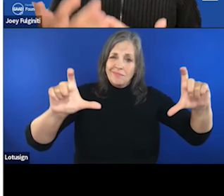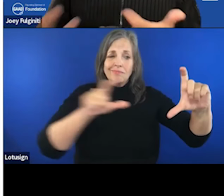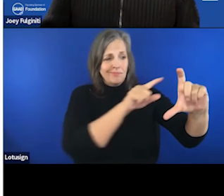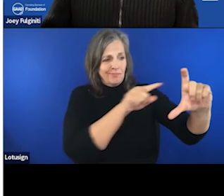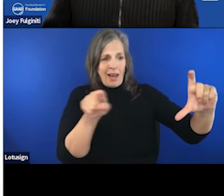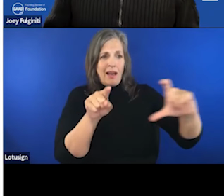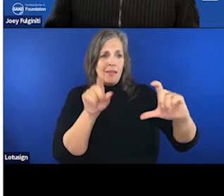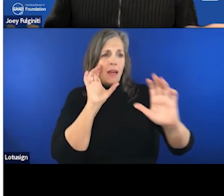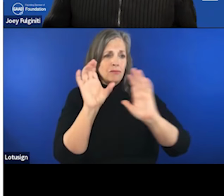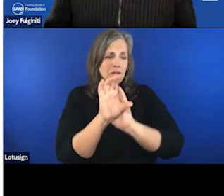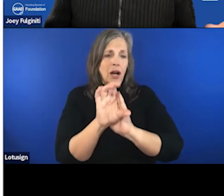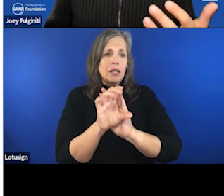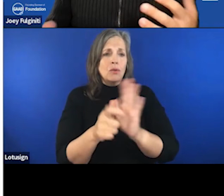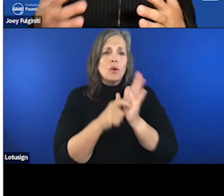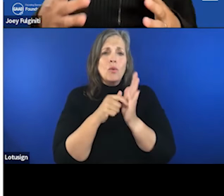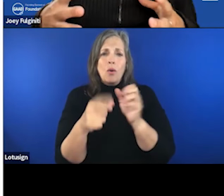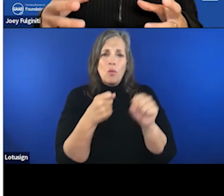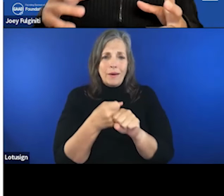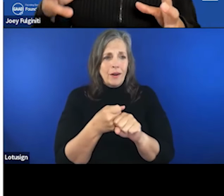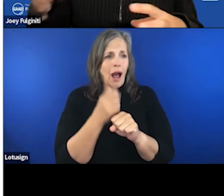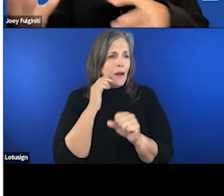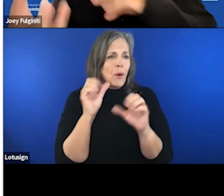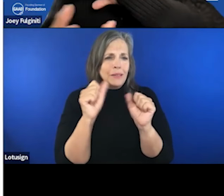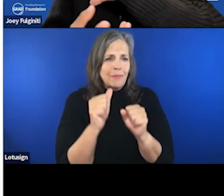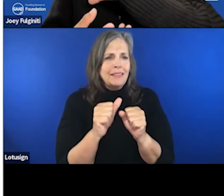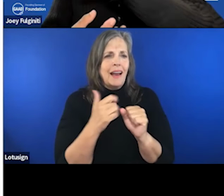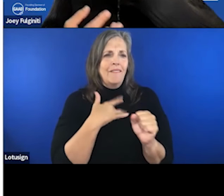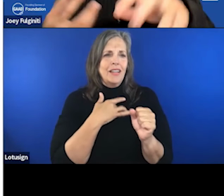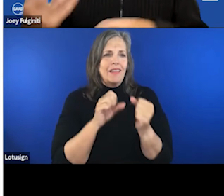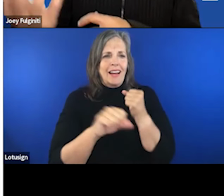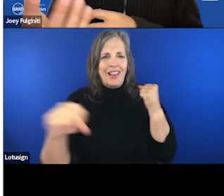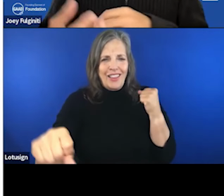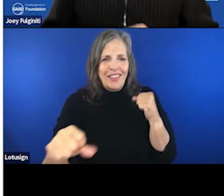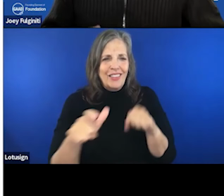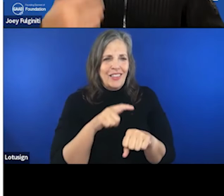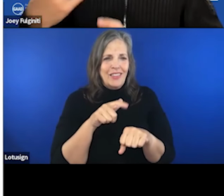it's probably it seems like it took longer than that but it's morphed a hundred times and it it